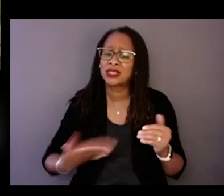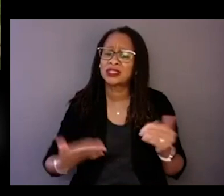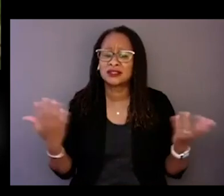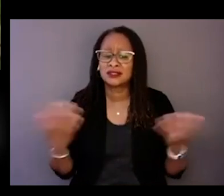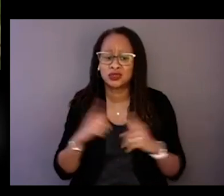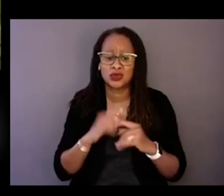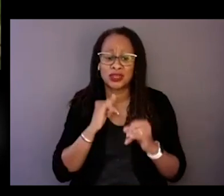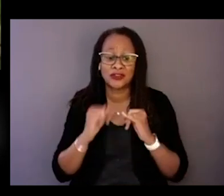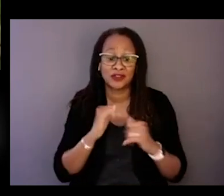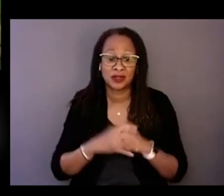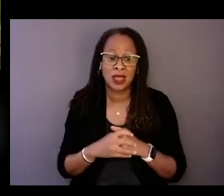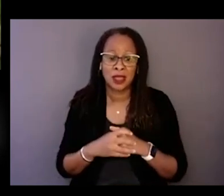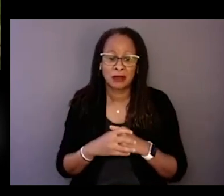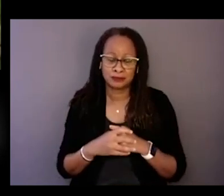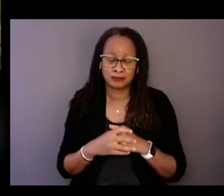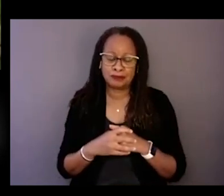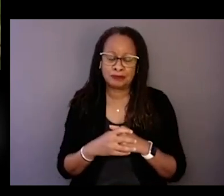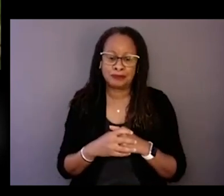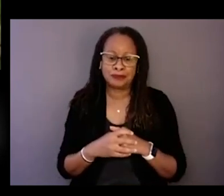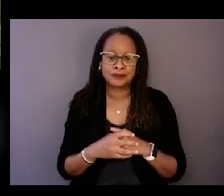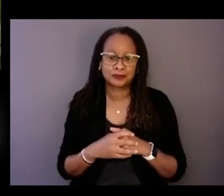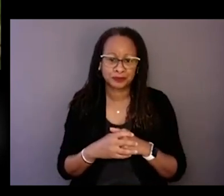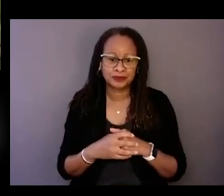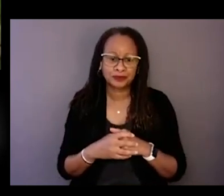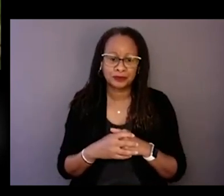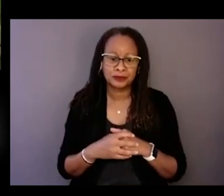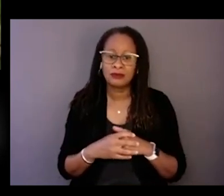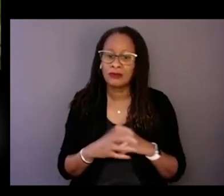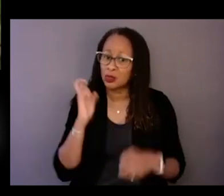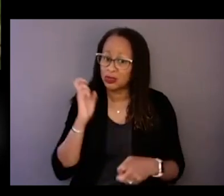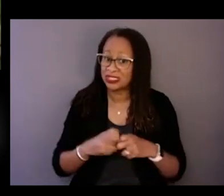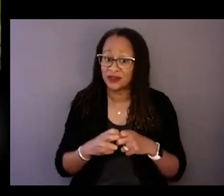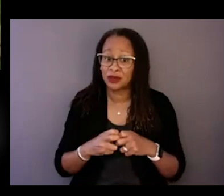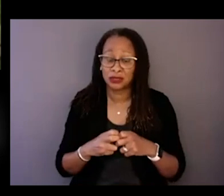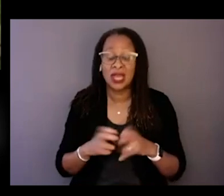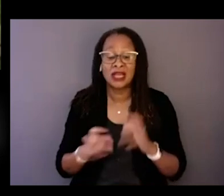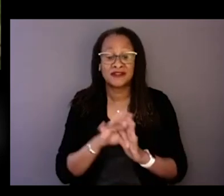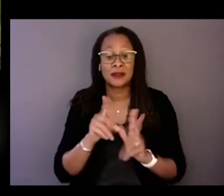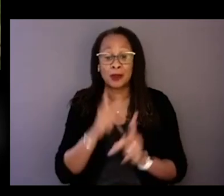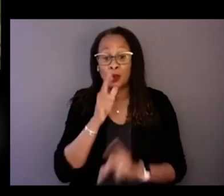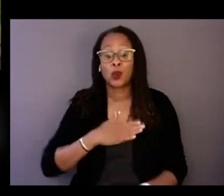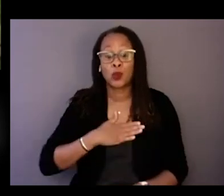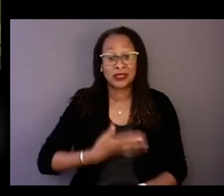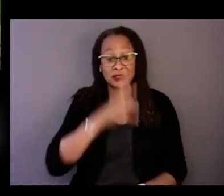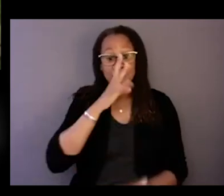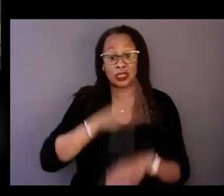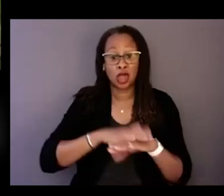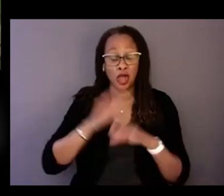Well, it was really hard to find people who would speak on camera about Britney. I think there's been a culture of silence around her